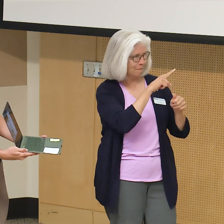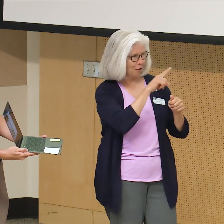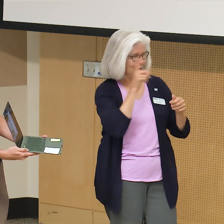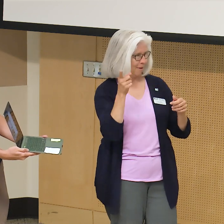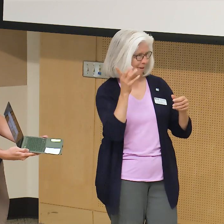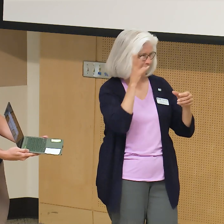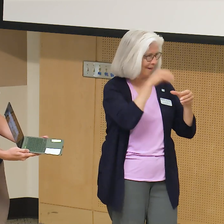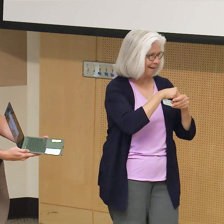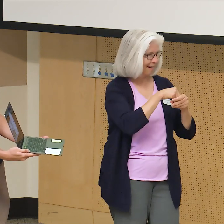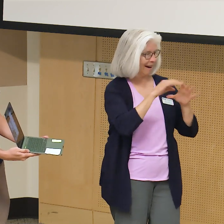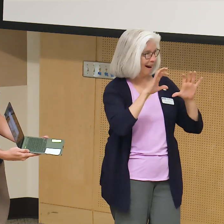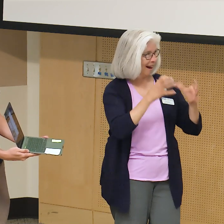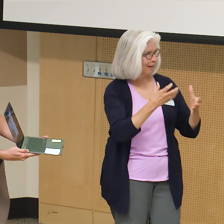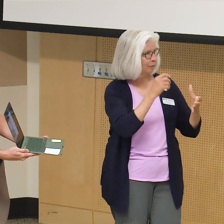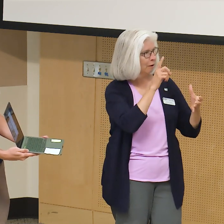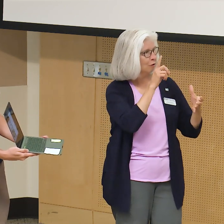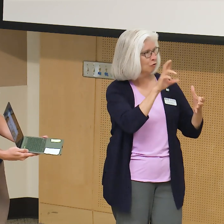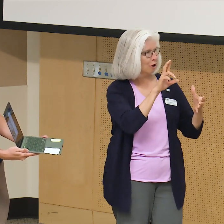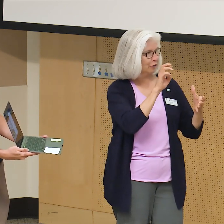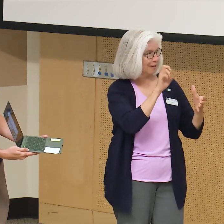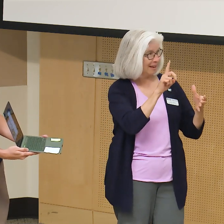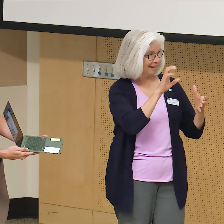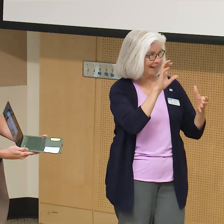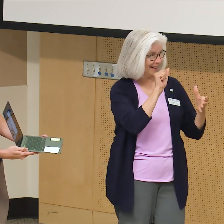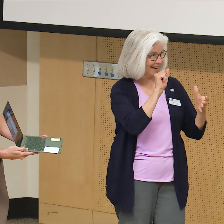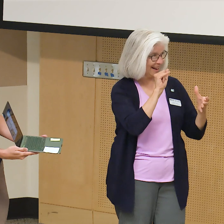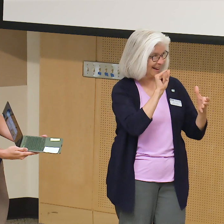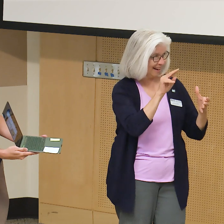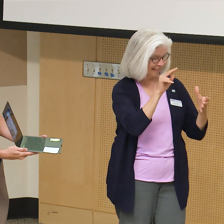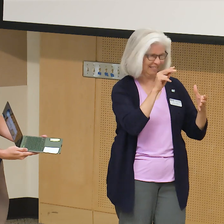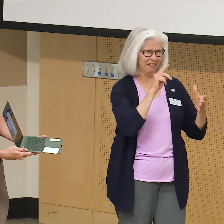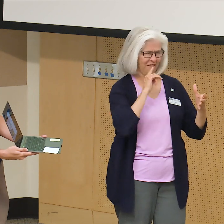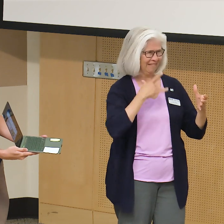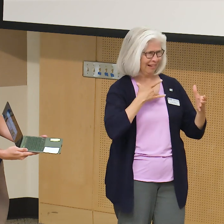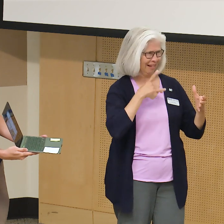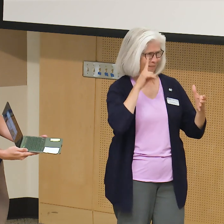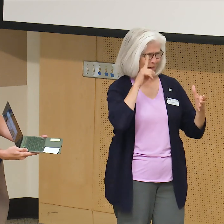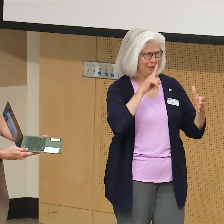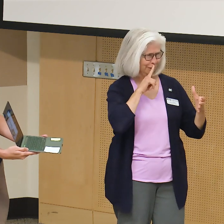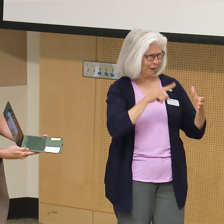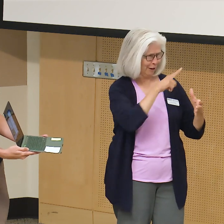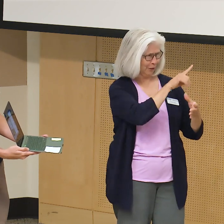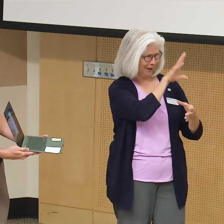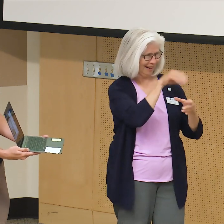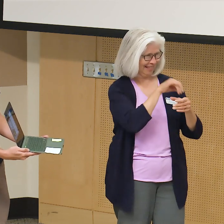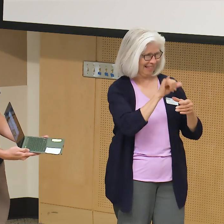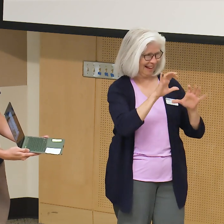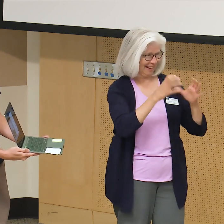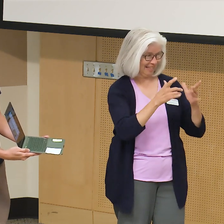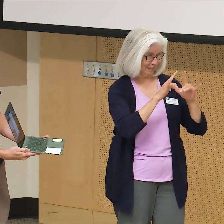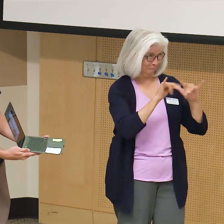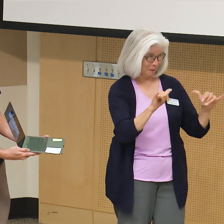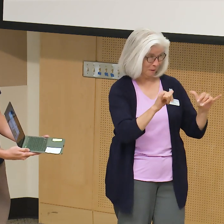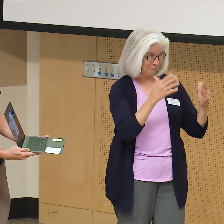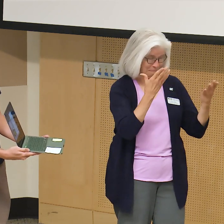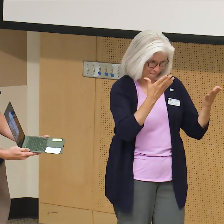that they remember you and remember you--or being a participant in Dr. Ed Kane's class.